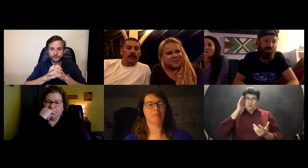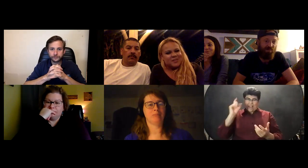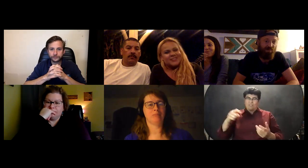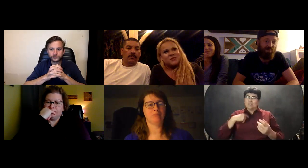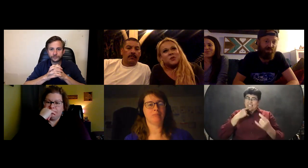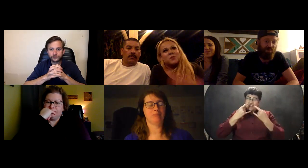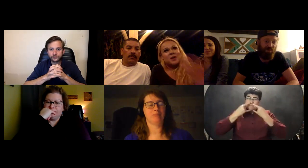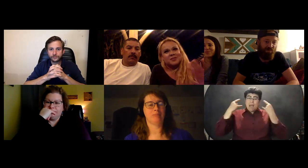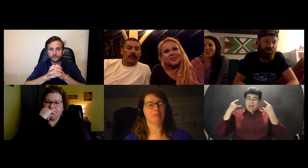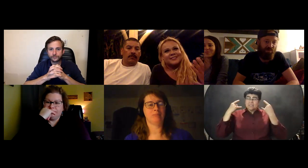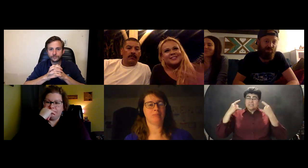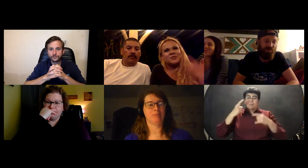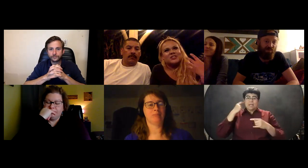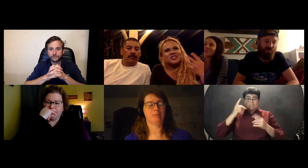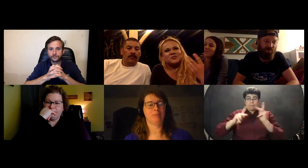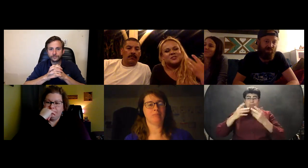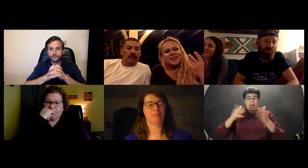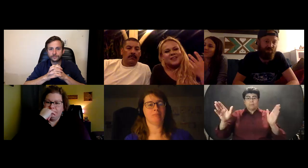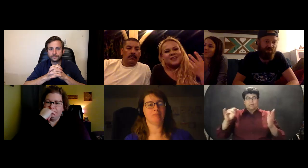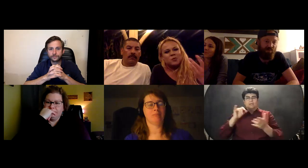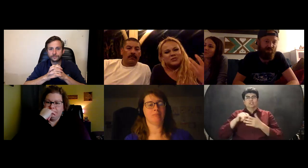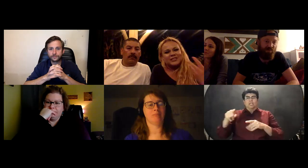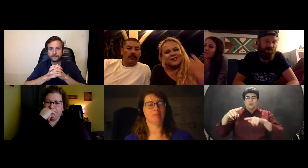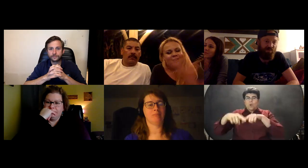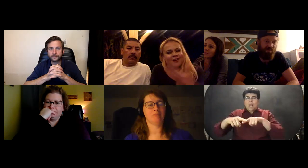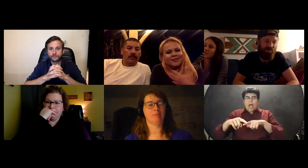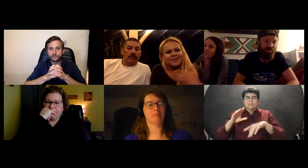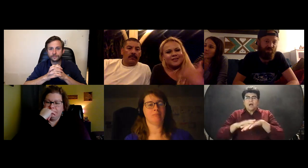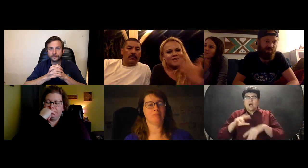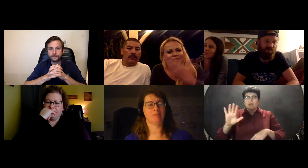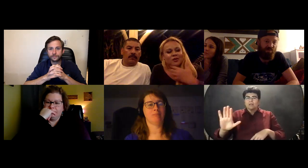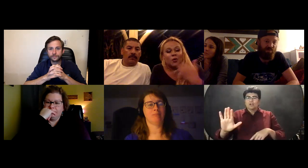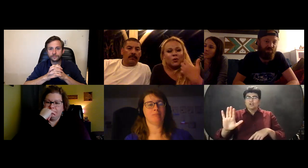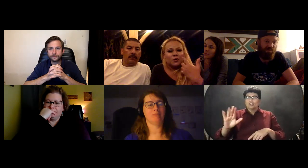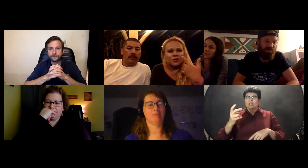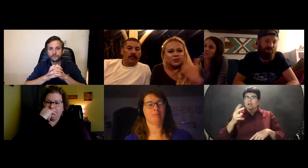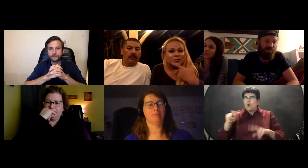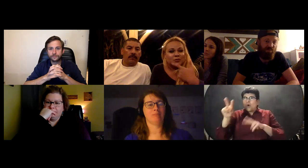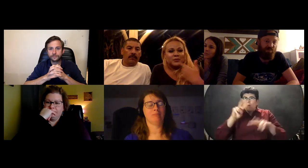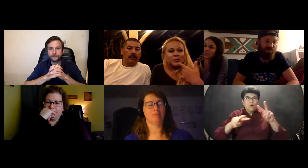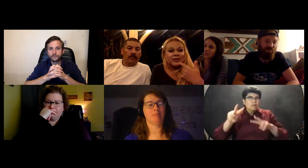because mask wearing in public that's when she relies mostly on